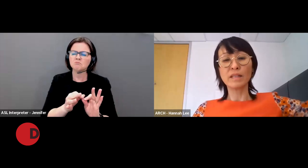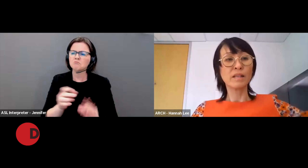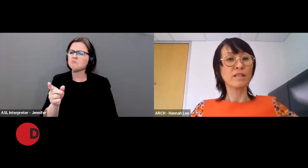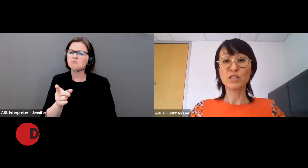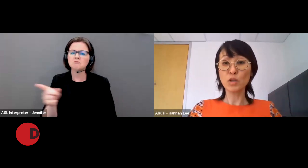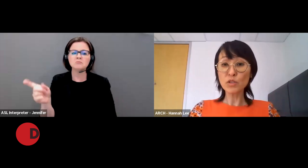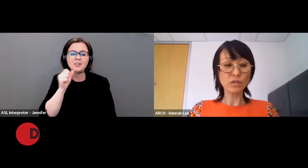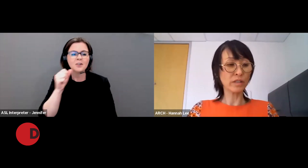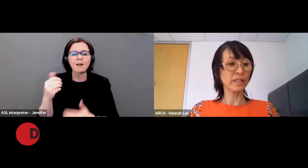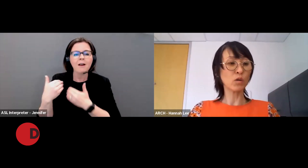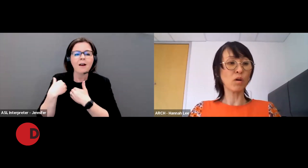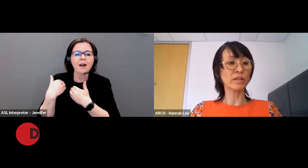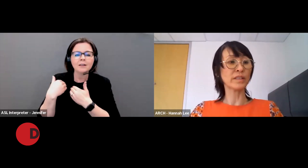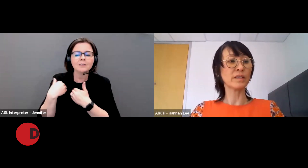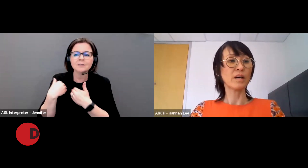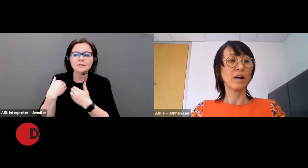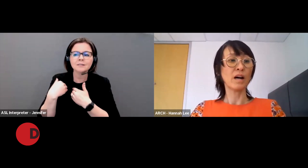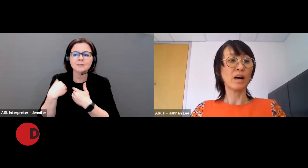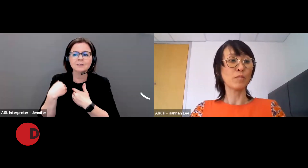The Supreme Court did not agree.